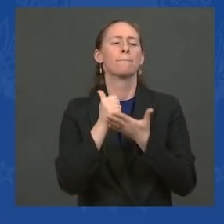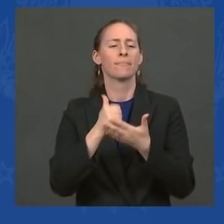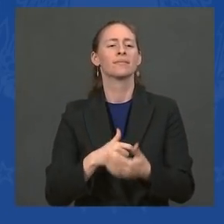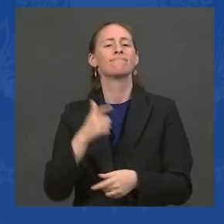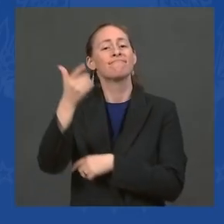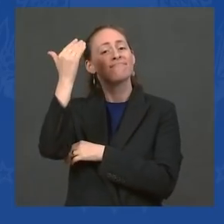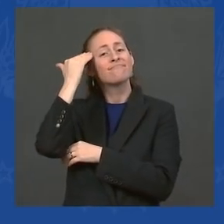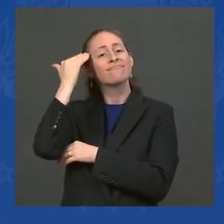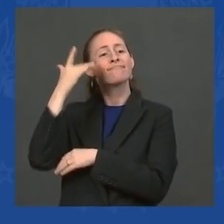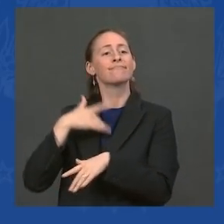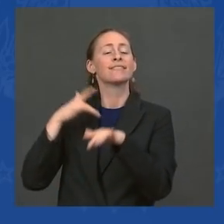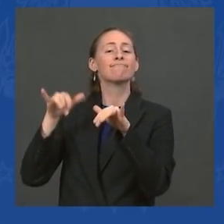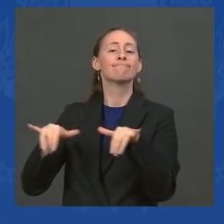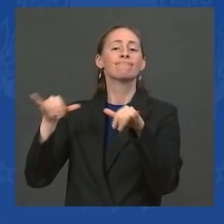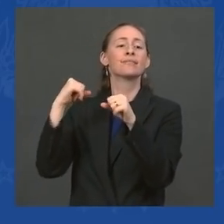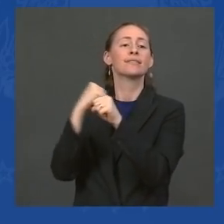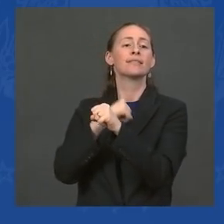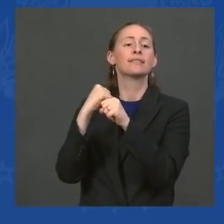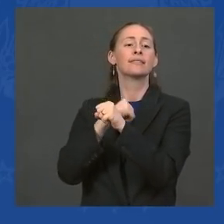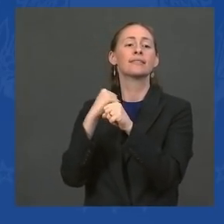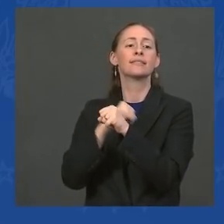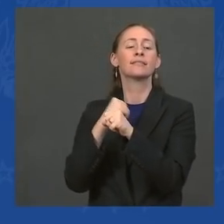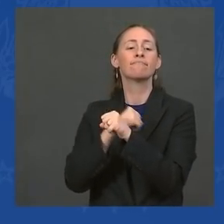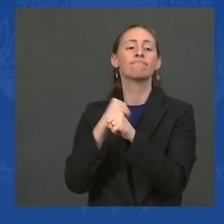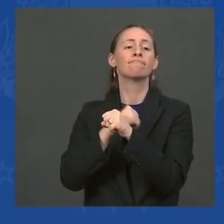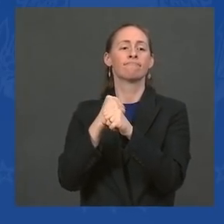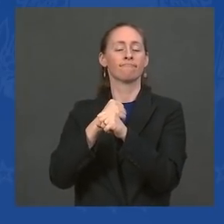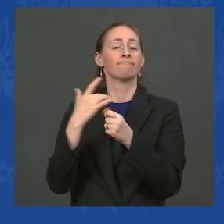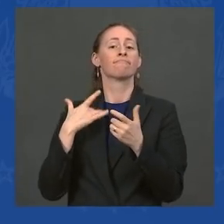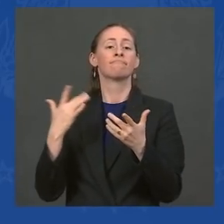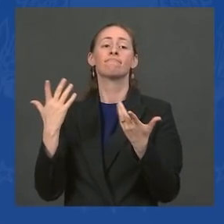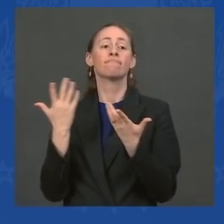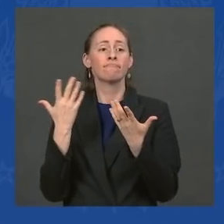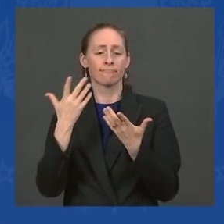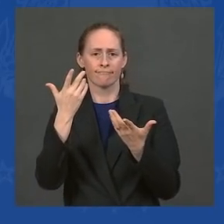A child coming out of a single-parent house where there's real difficulty will hear, literally,